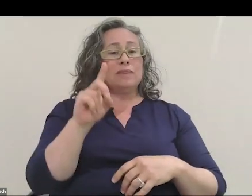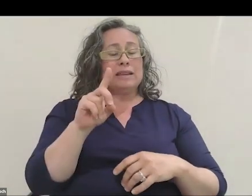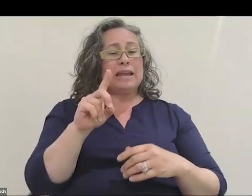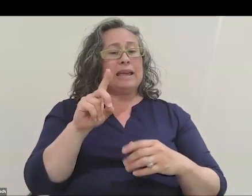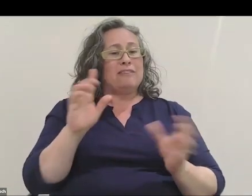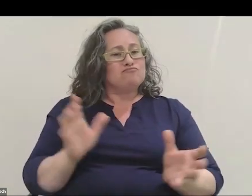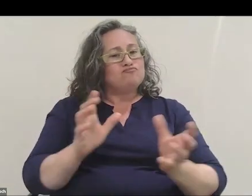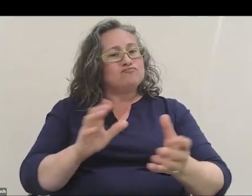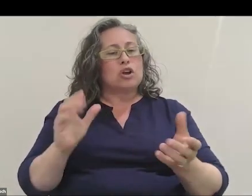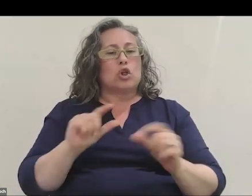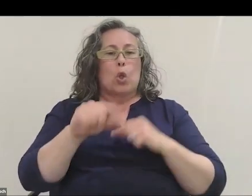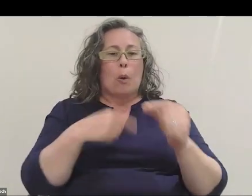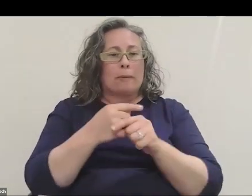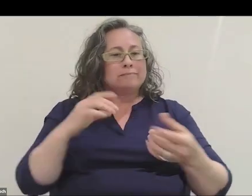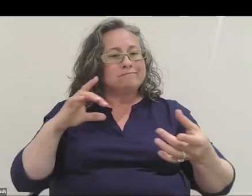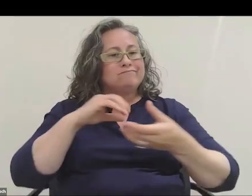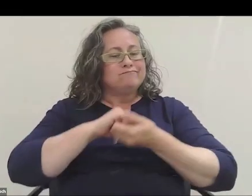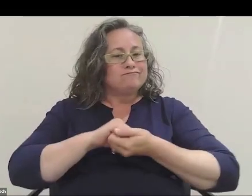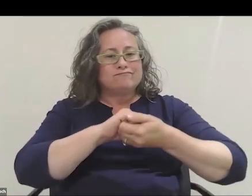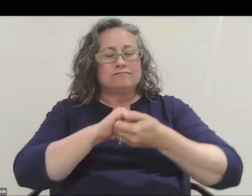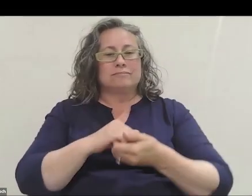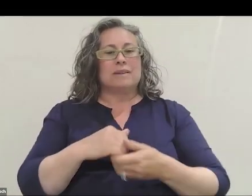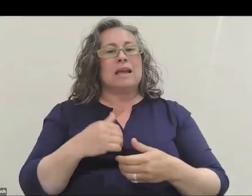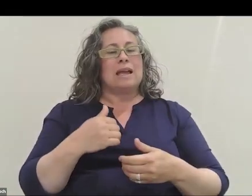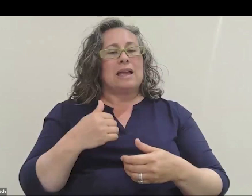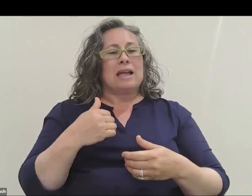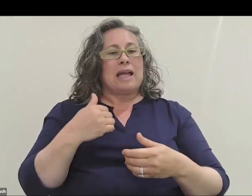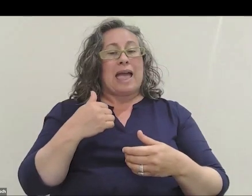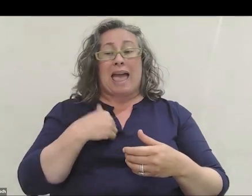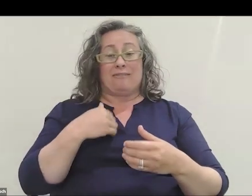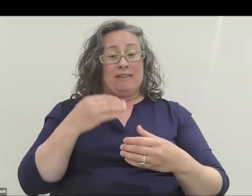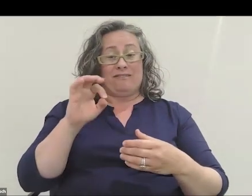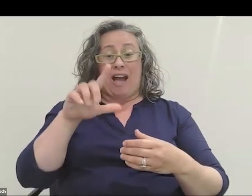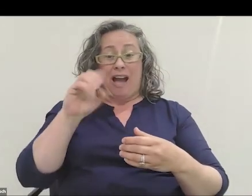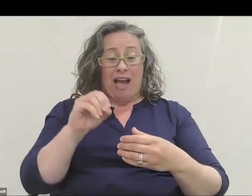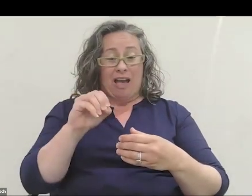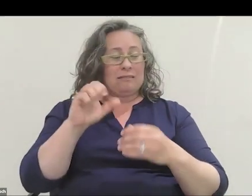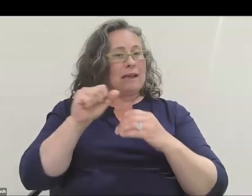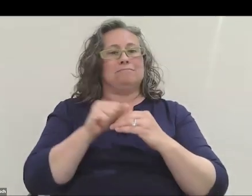and collaboration. I can have a file in Ohio and it goes to anyone in the world.